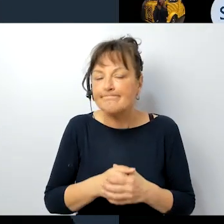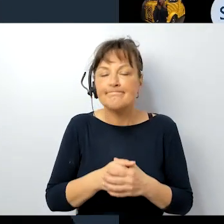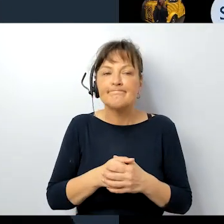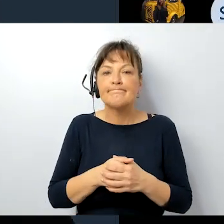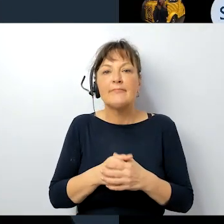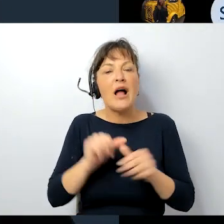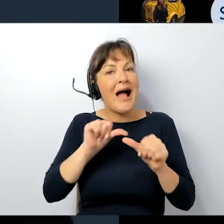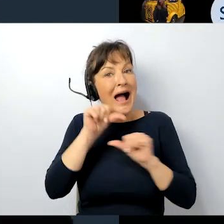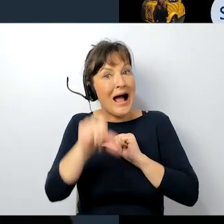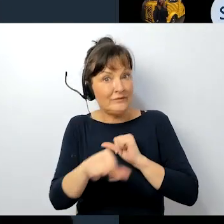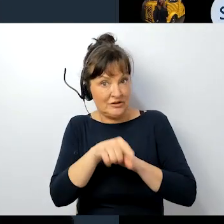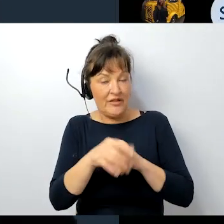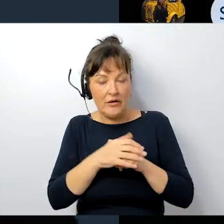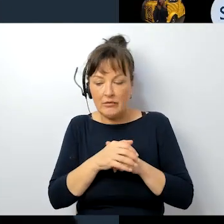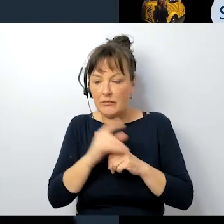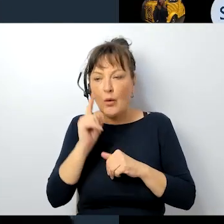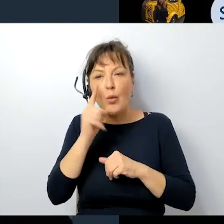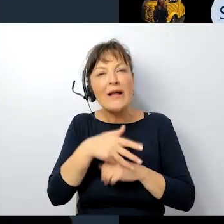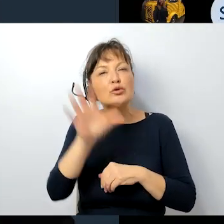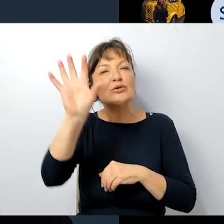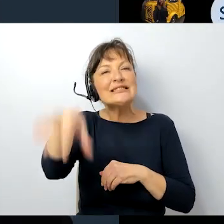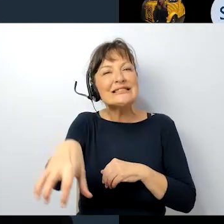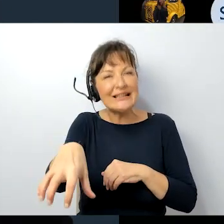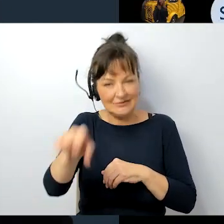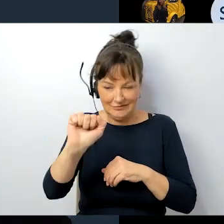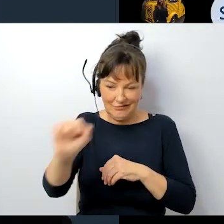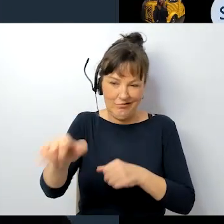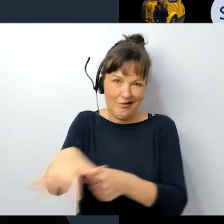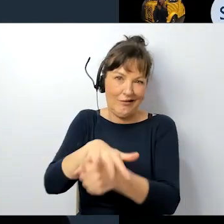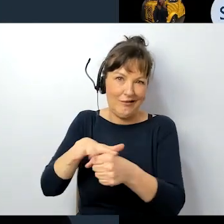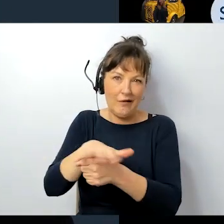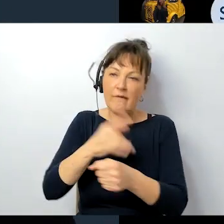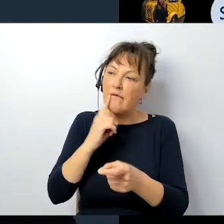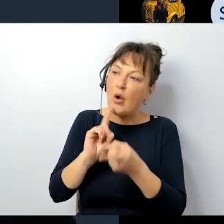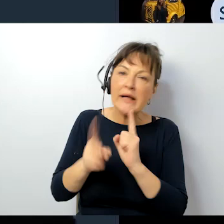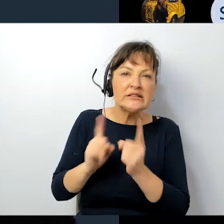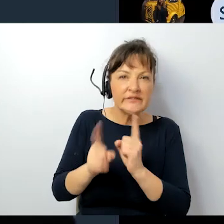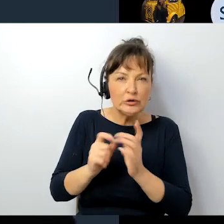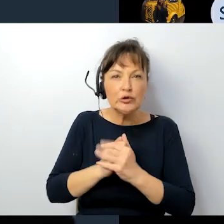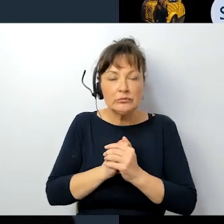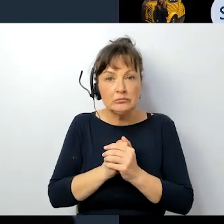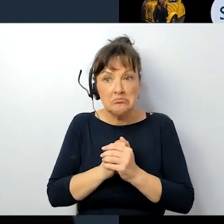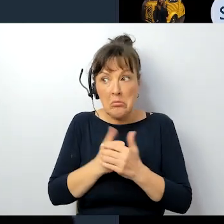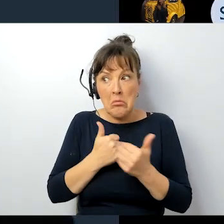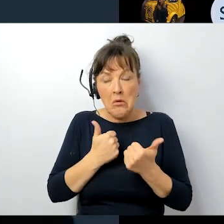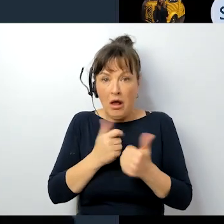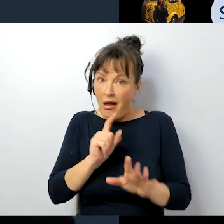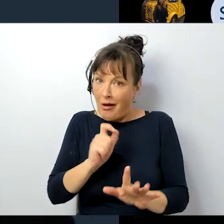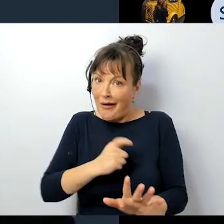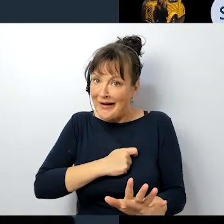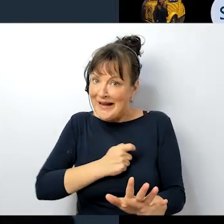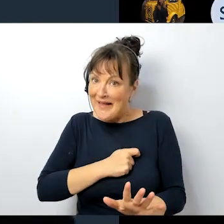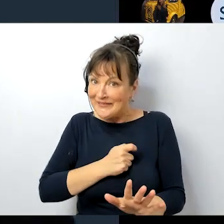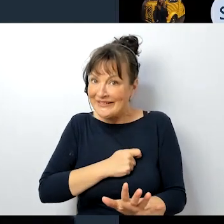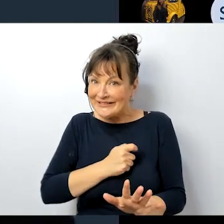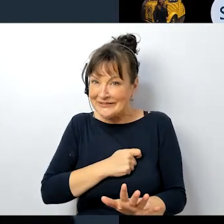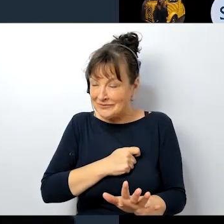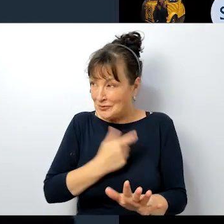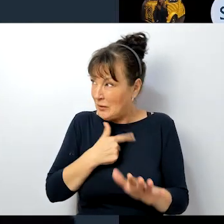work experience behind me. I then went to the company for, the site sorry, at the company for